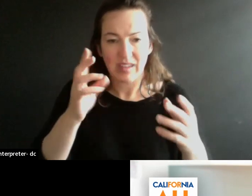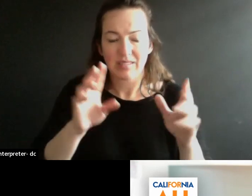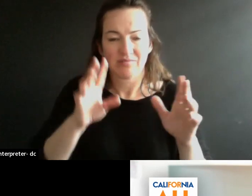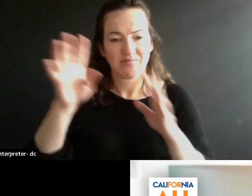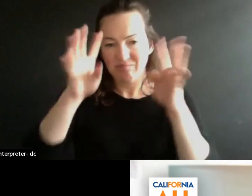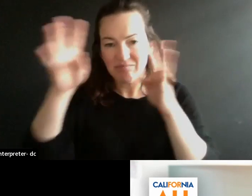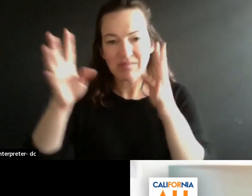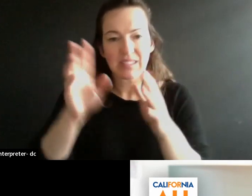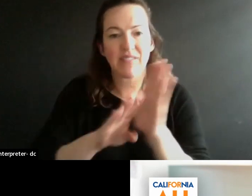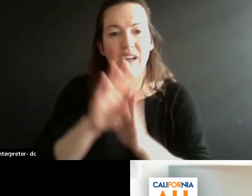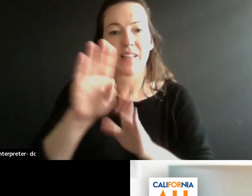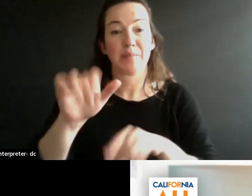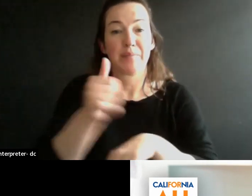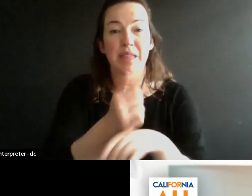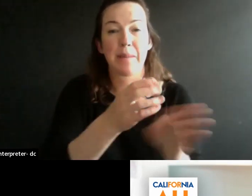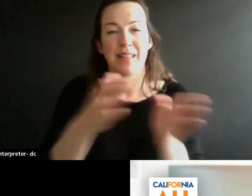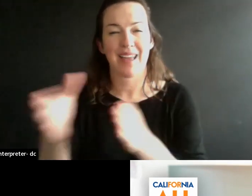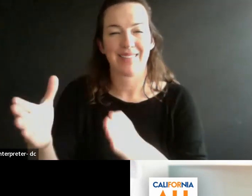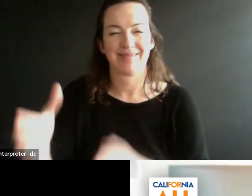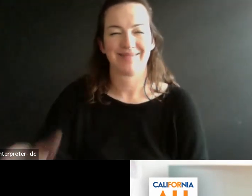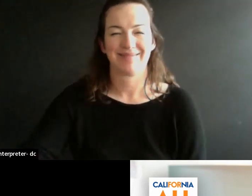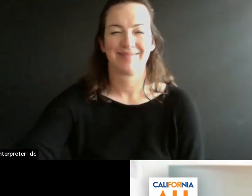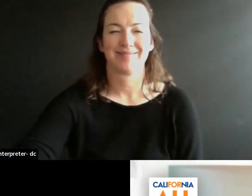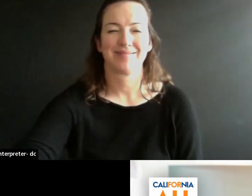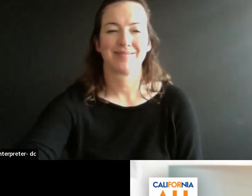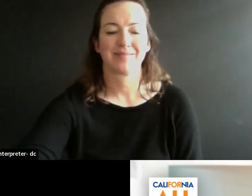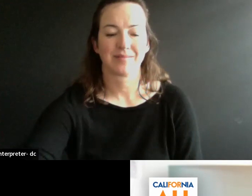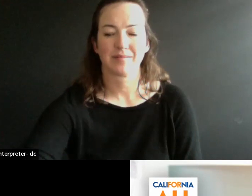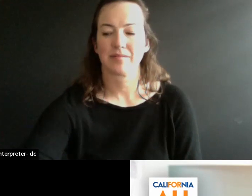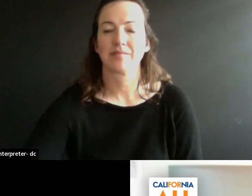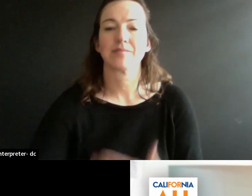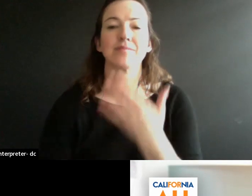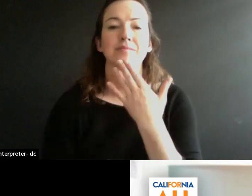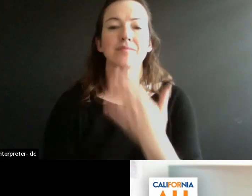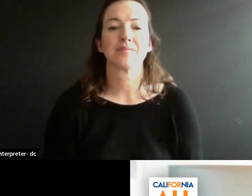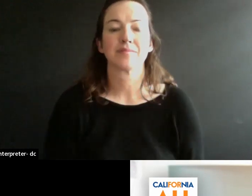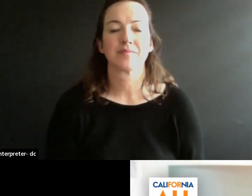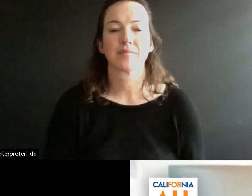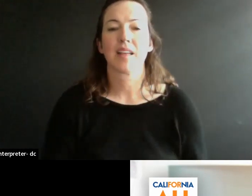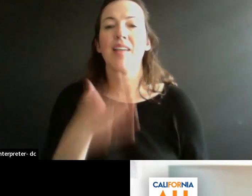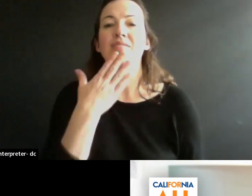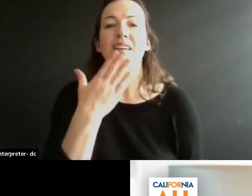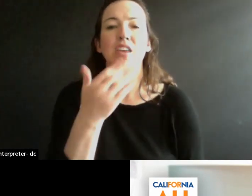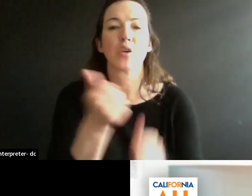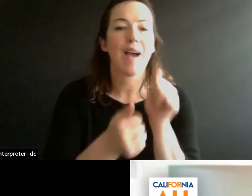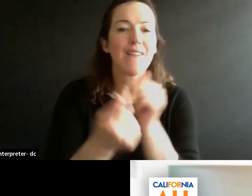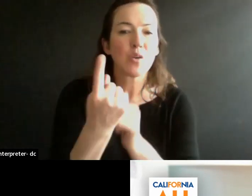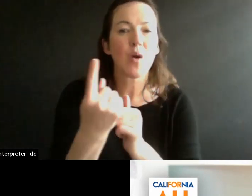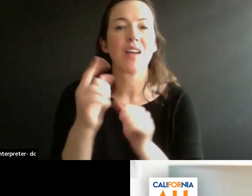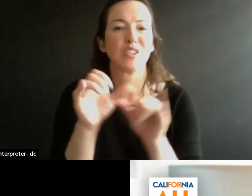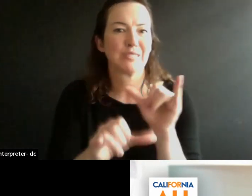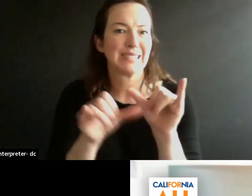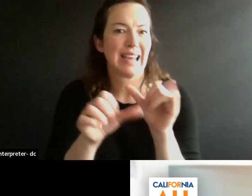Thank you. They wanna thank everyone you hung out for a little bit longer than our allotted